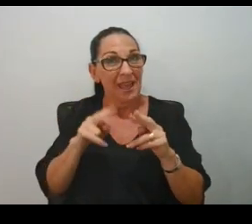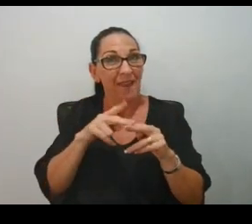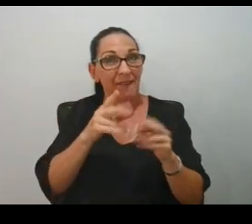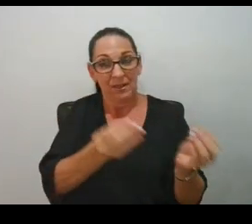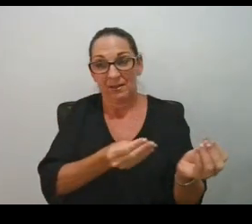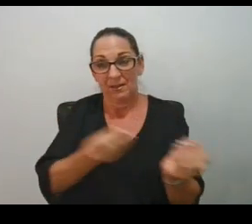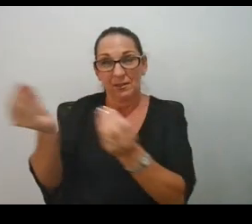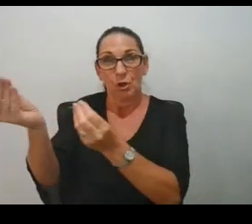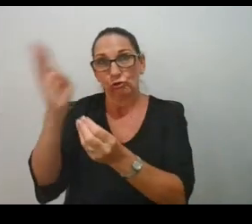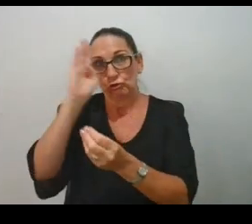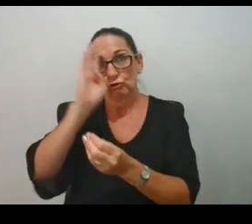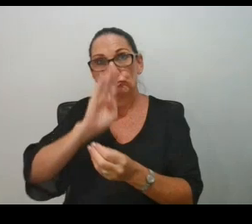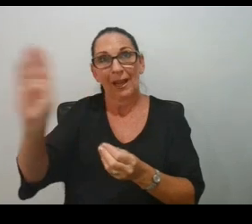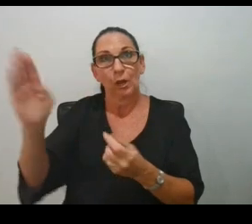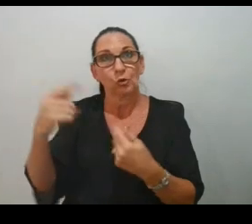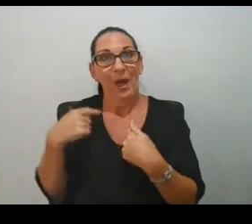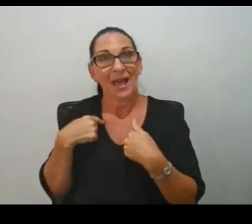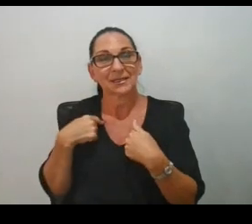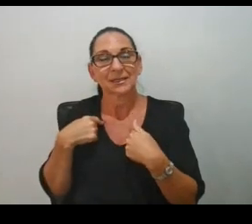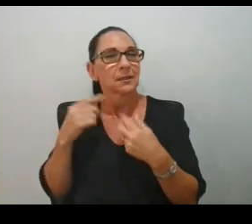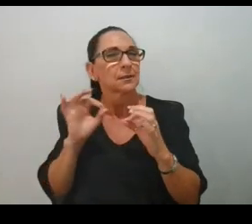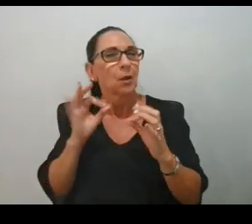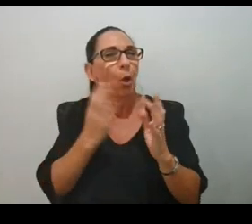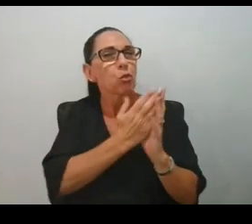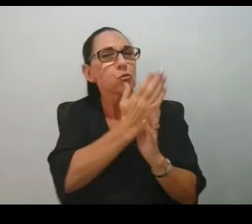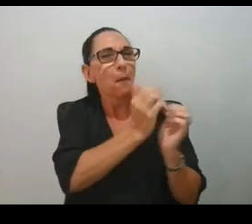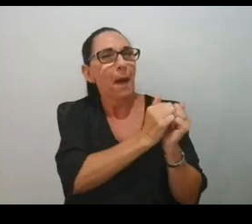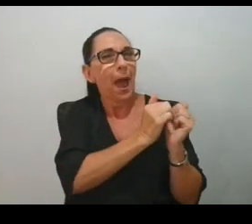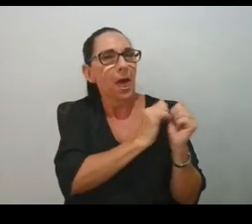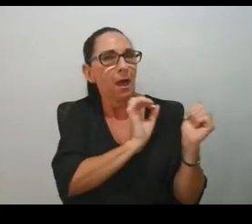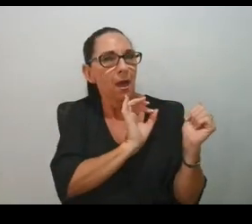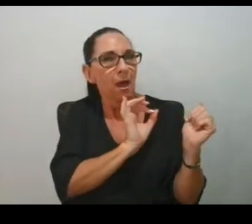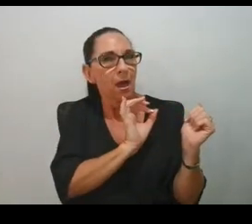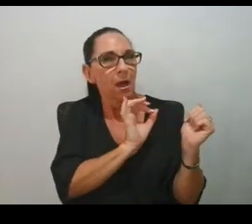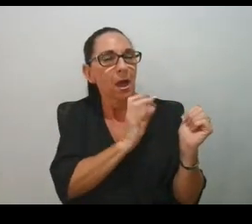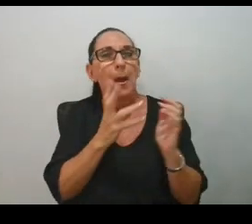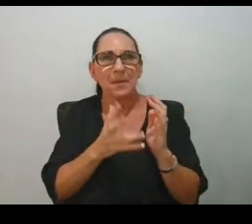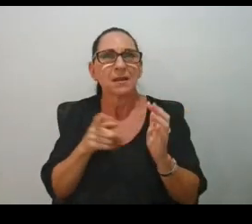going through one of our partners we do find they're the highest percentage of applications